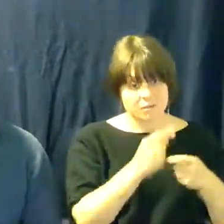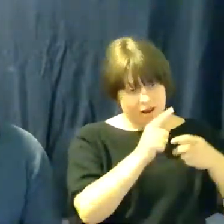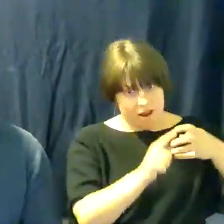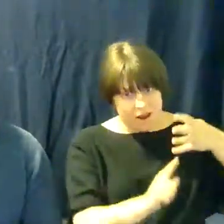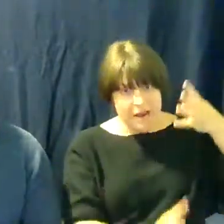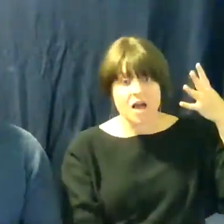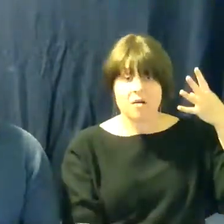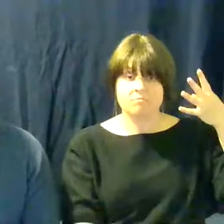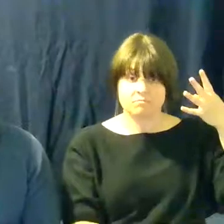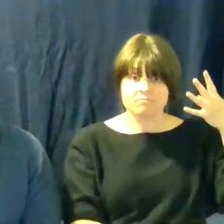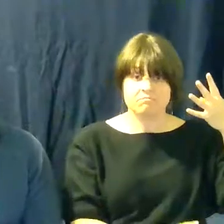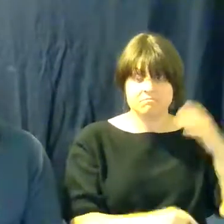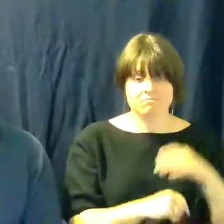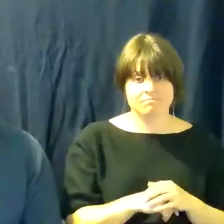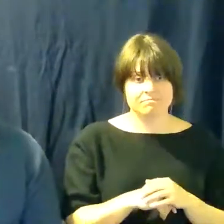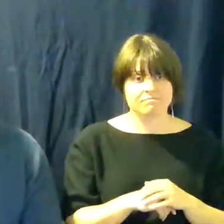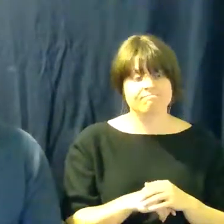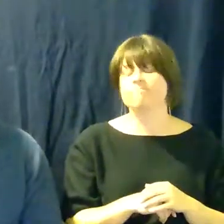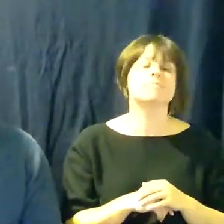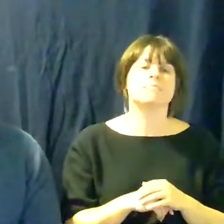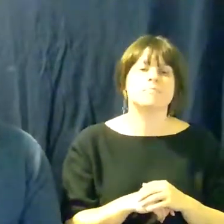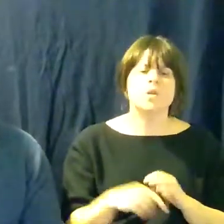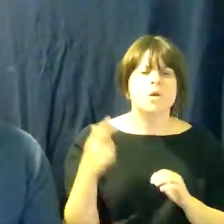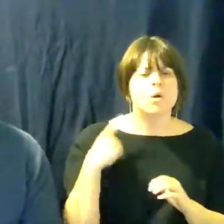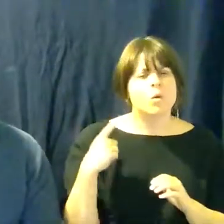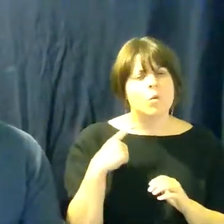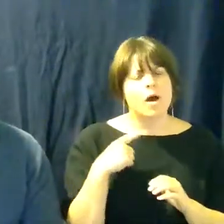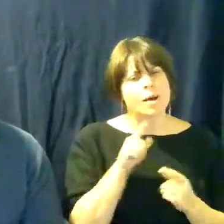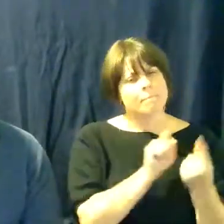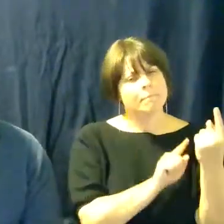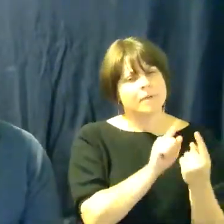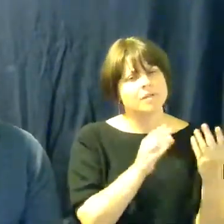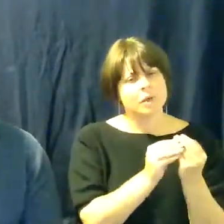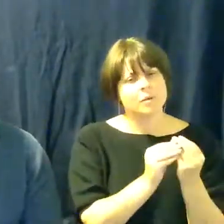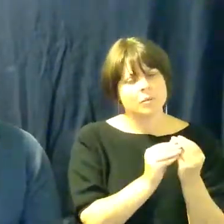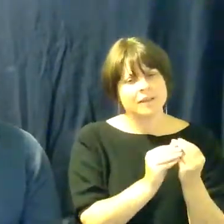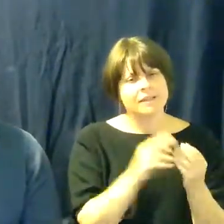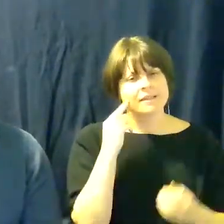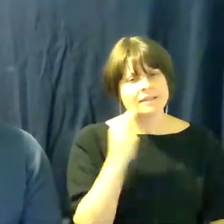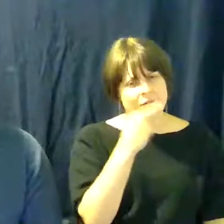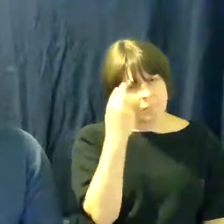community and studying at TAFE for